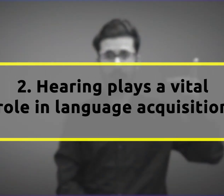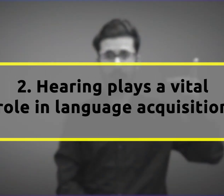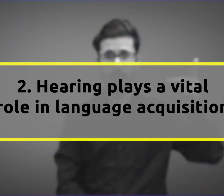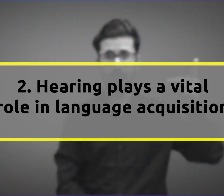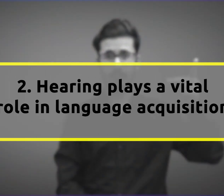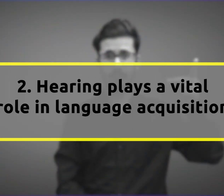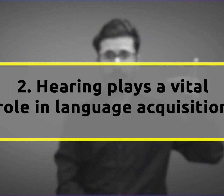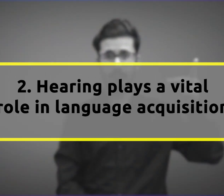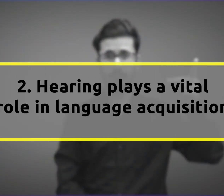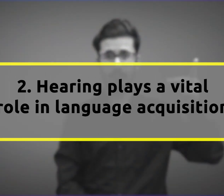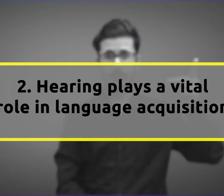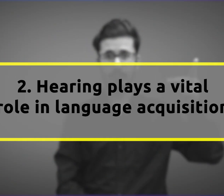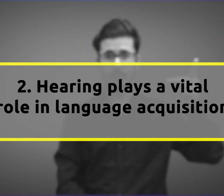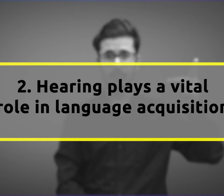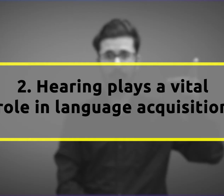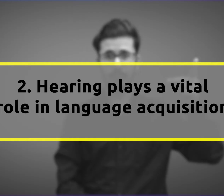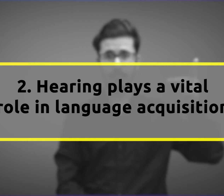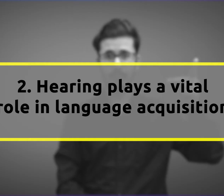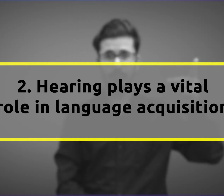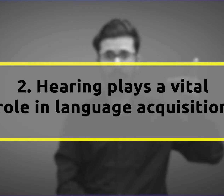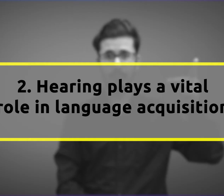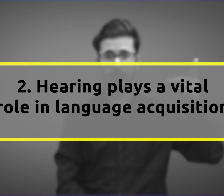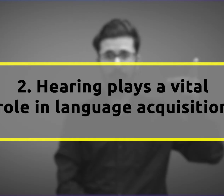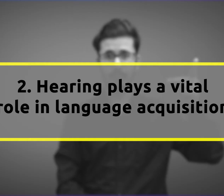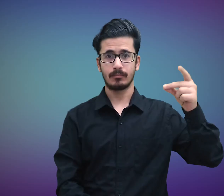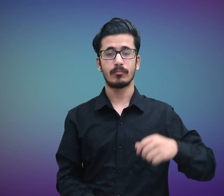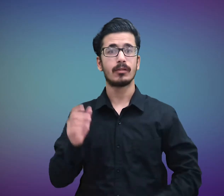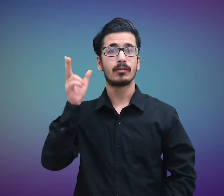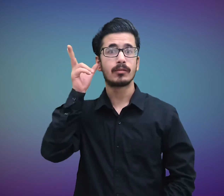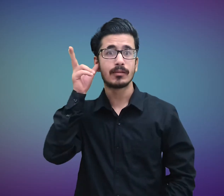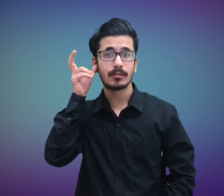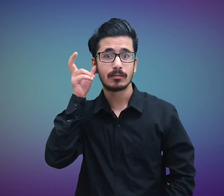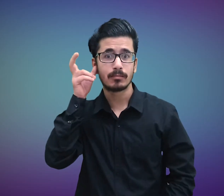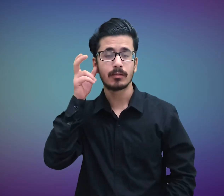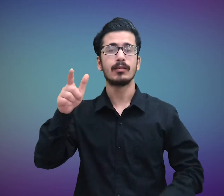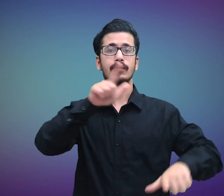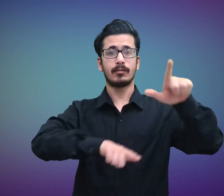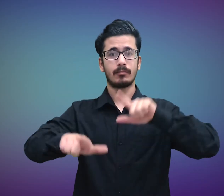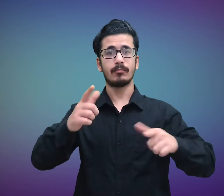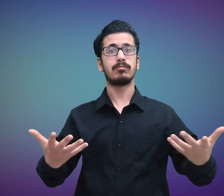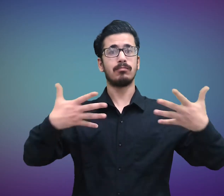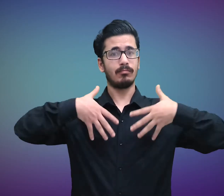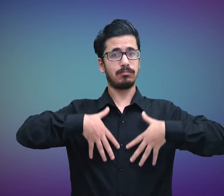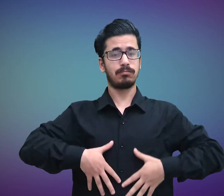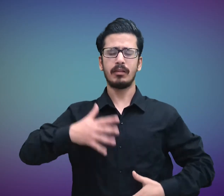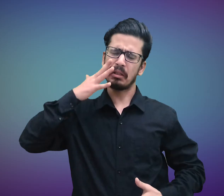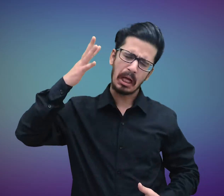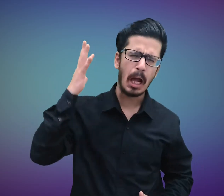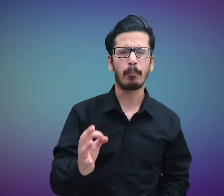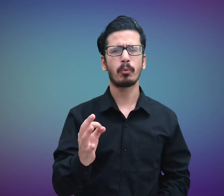2. Hearing plays a vital role in language acquisition.